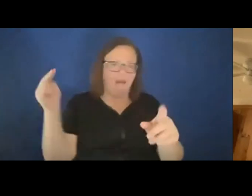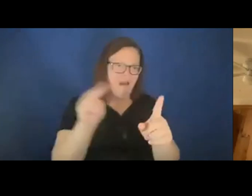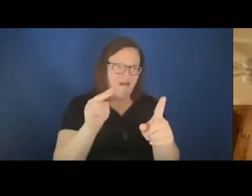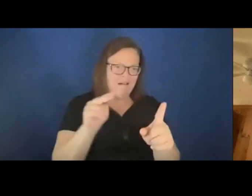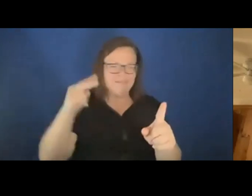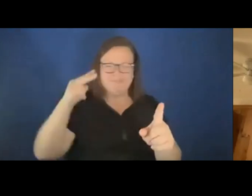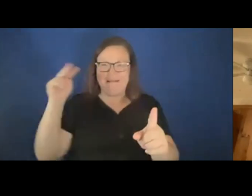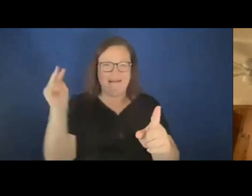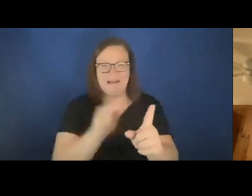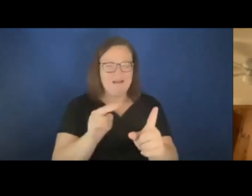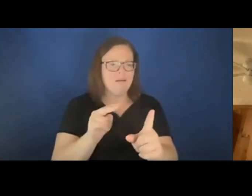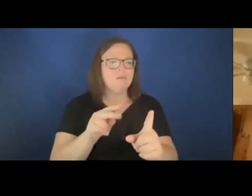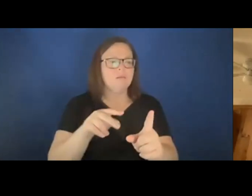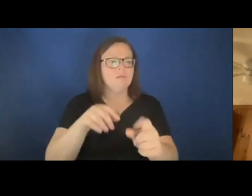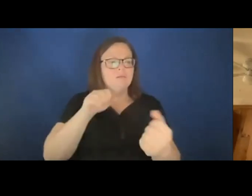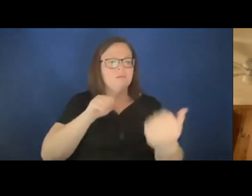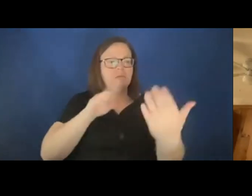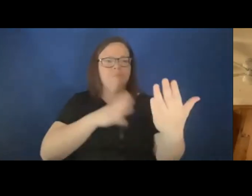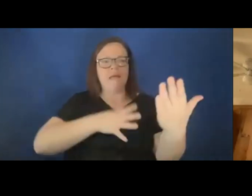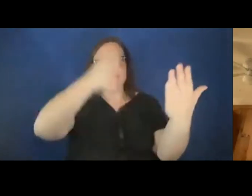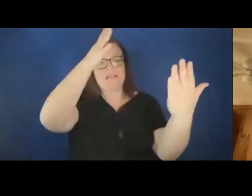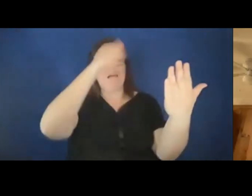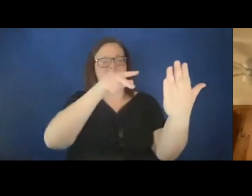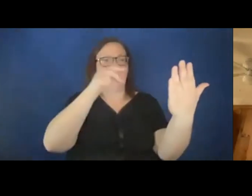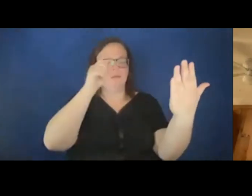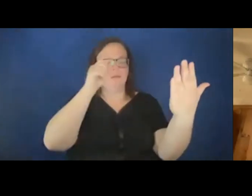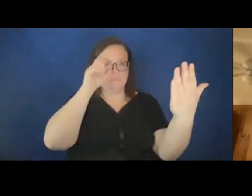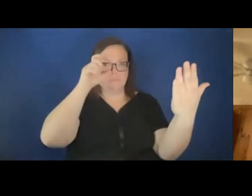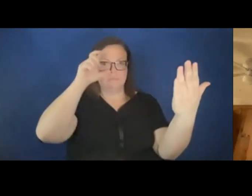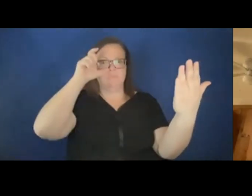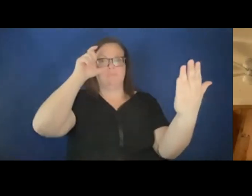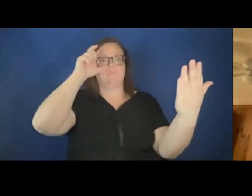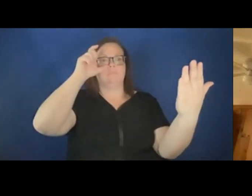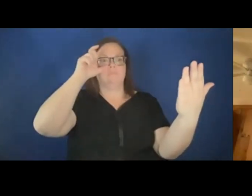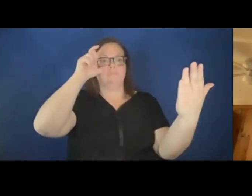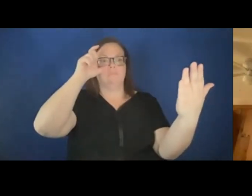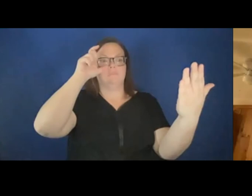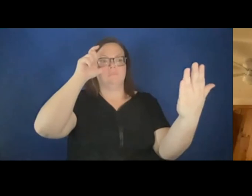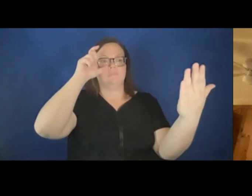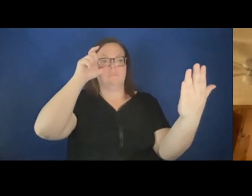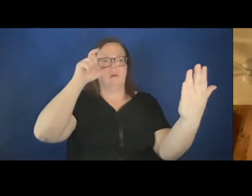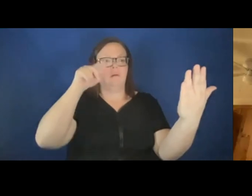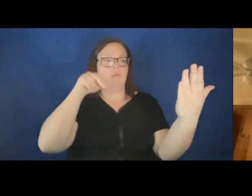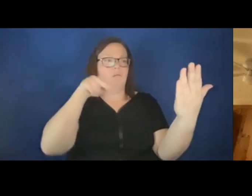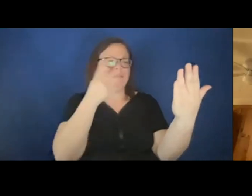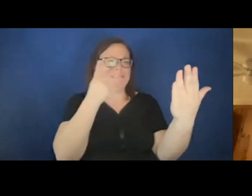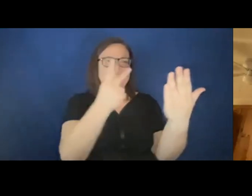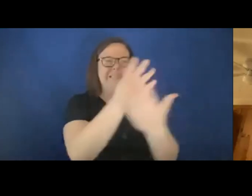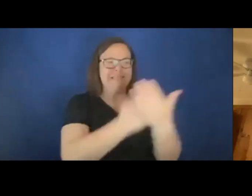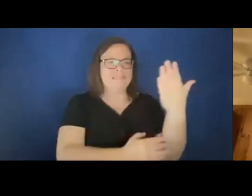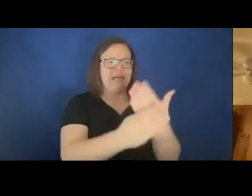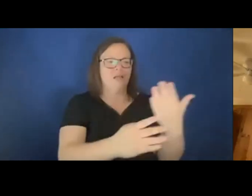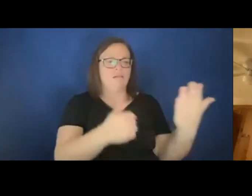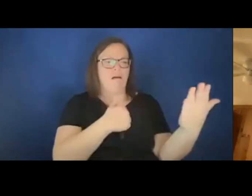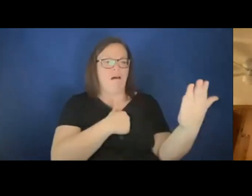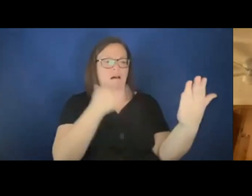Standing before my father, my own pupils gaping at his calloused hands, I too wish to capture